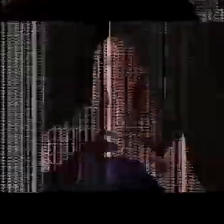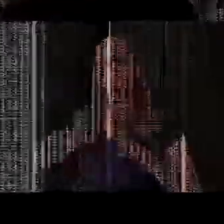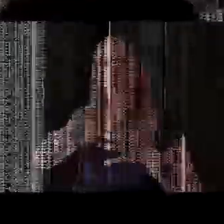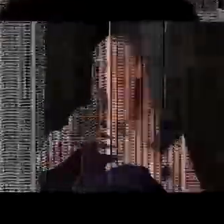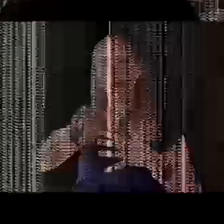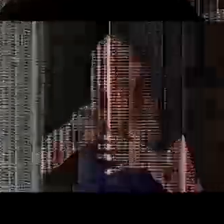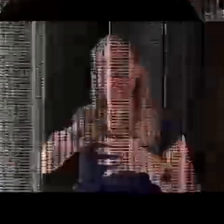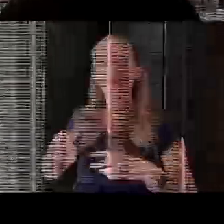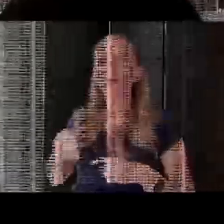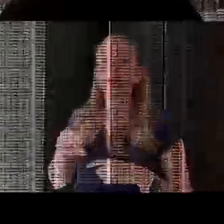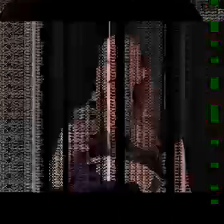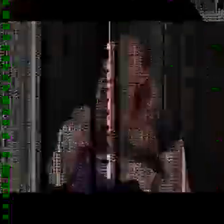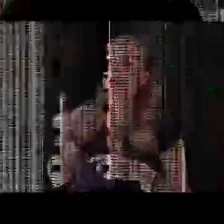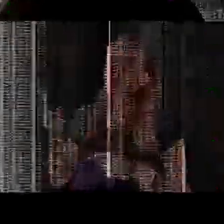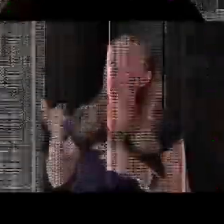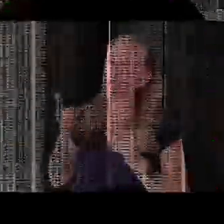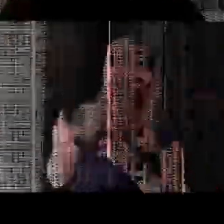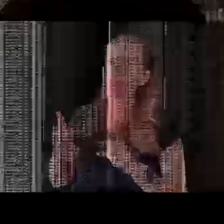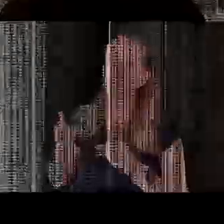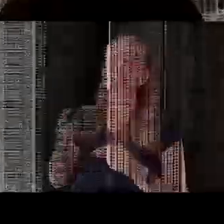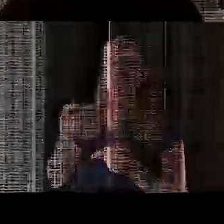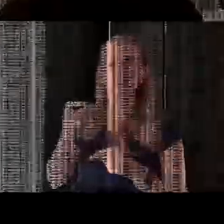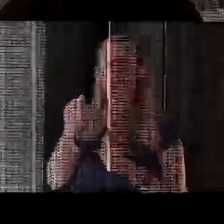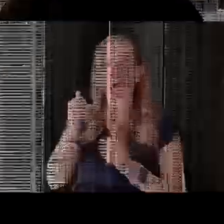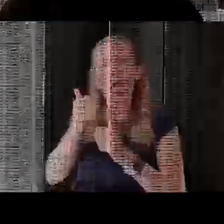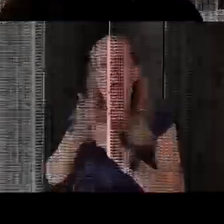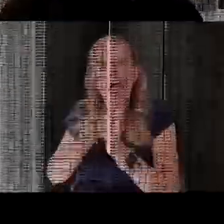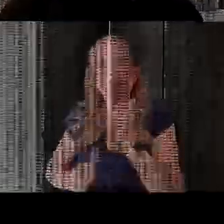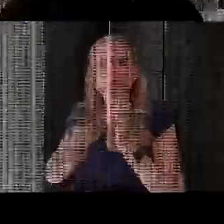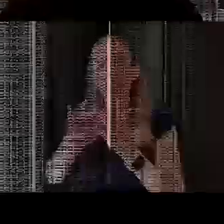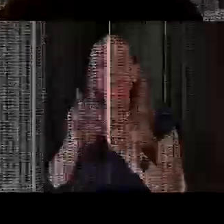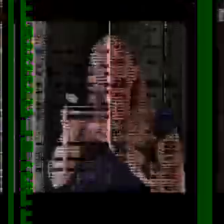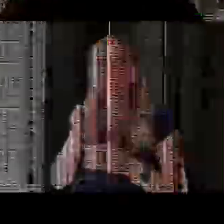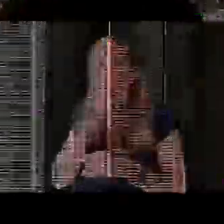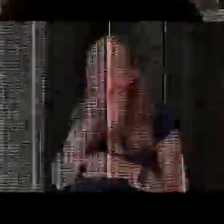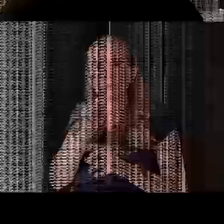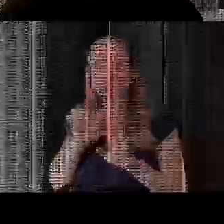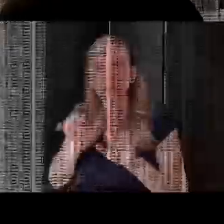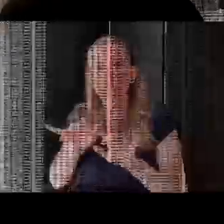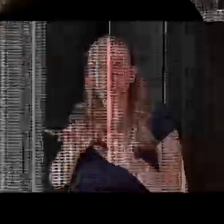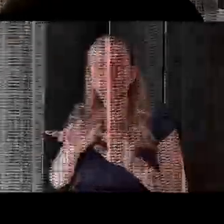is something that happens to you on just about every website where you have to enter a password,